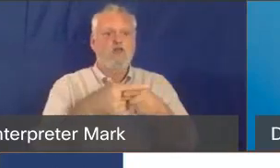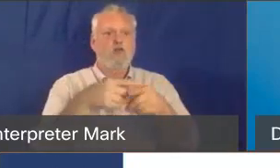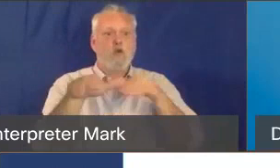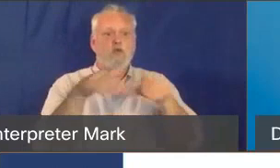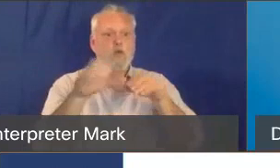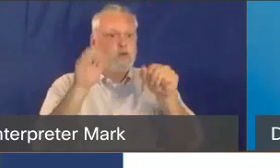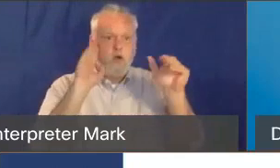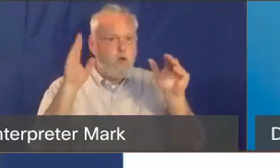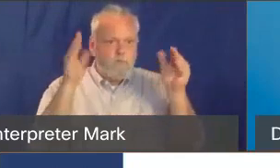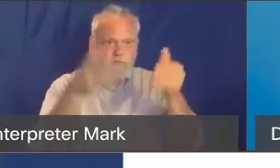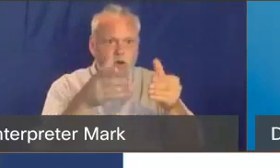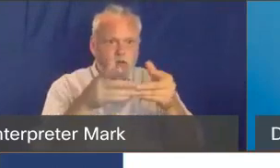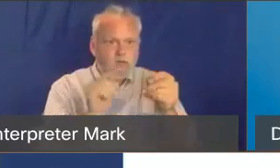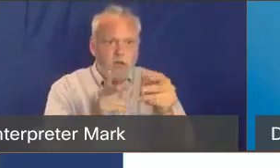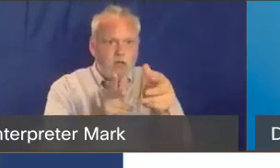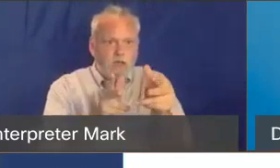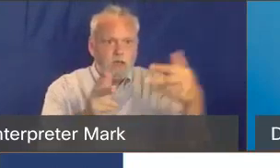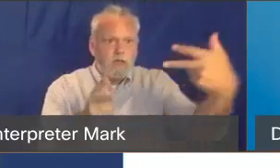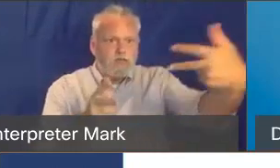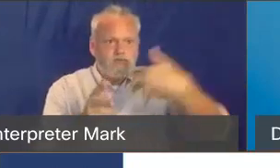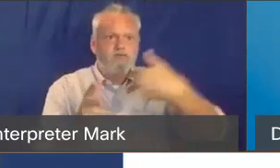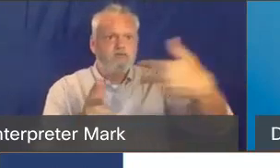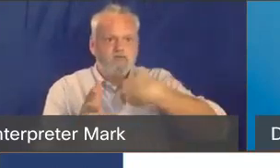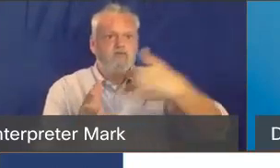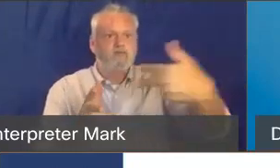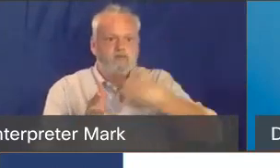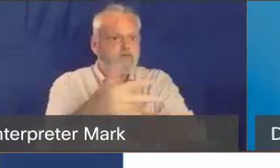On getting that gap in traffic that you don't notice a human being crossing the street.